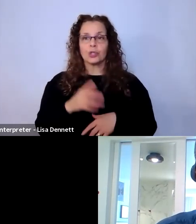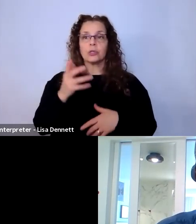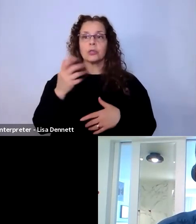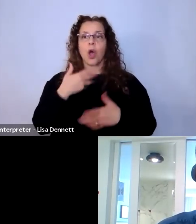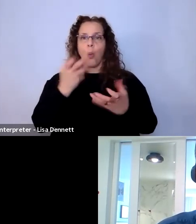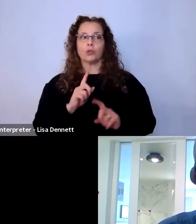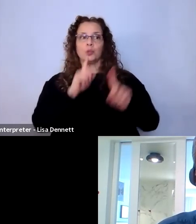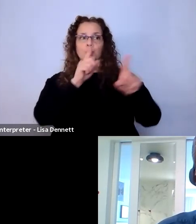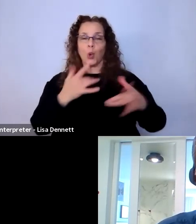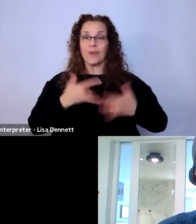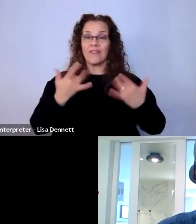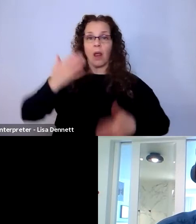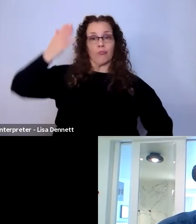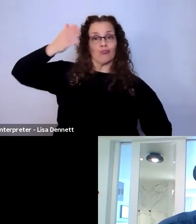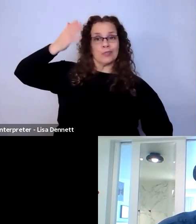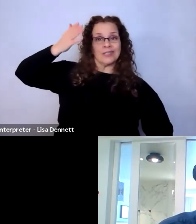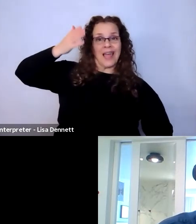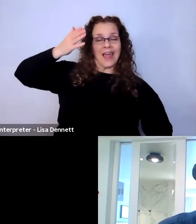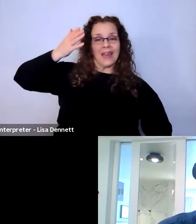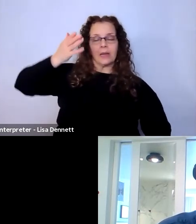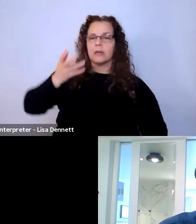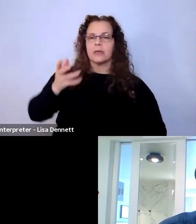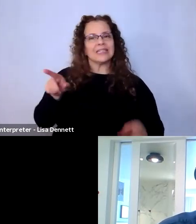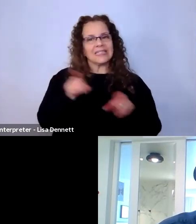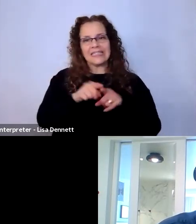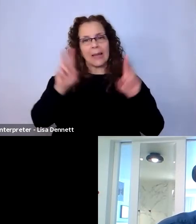or disability related event similar issue not everyone's made them money.